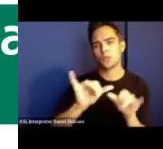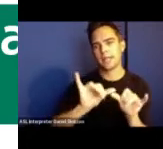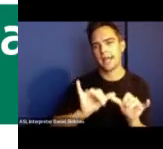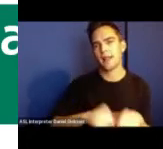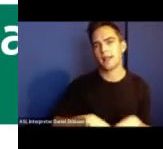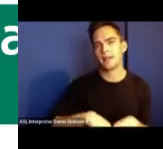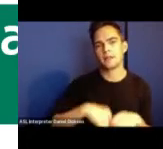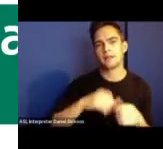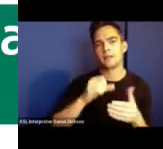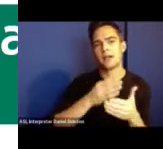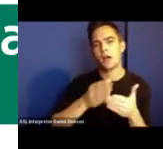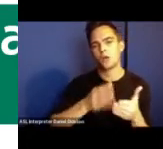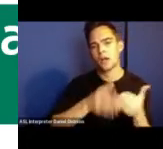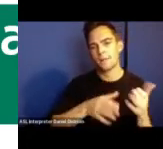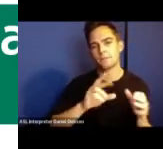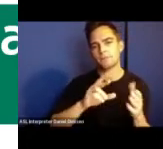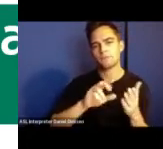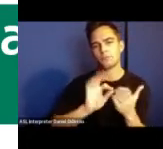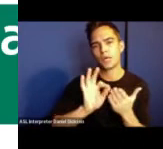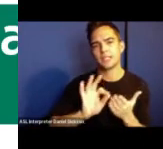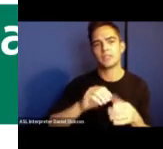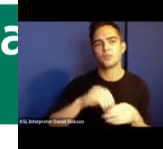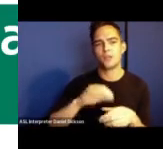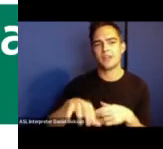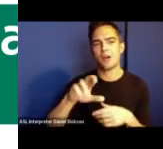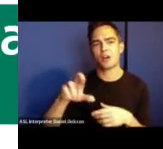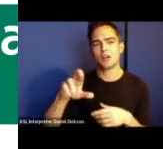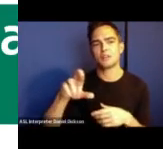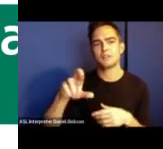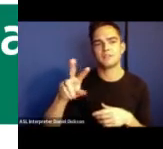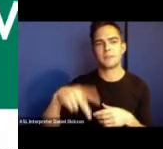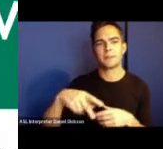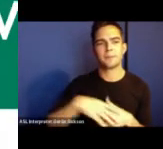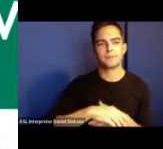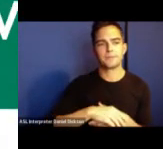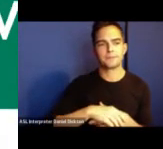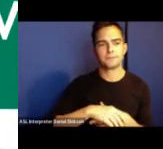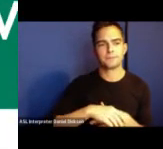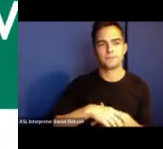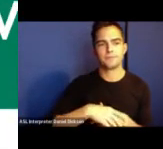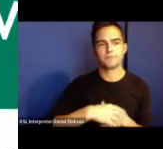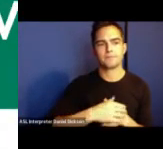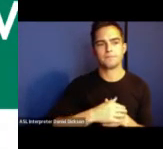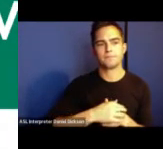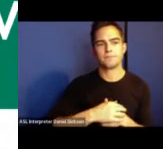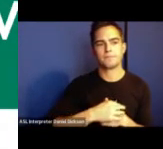outcome ratings within the RDP. Next slide. So this is just a